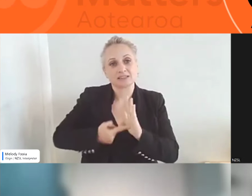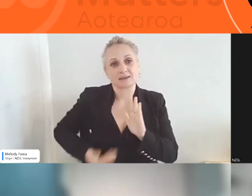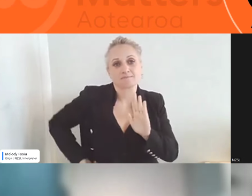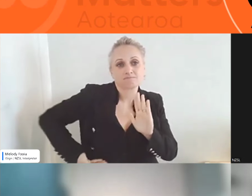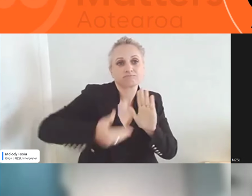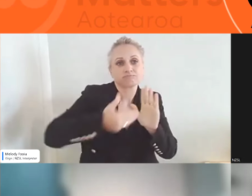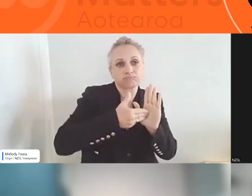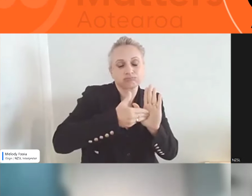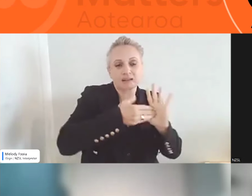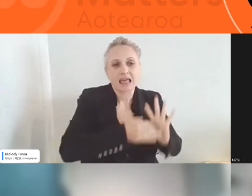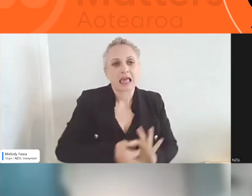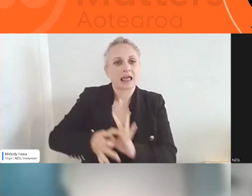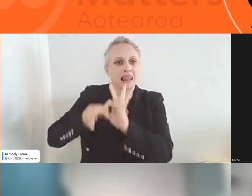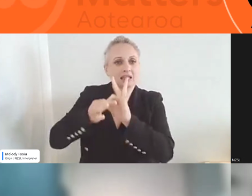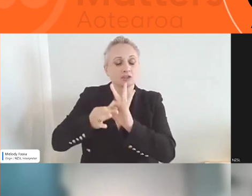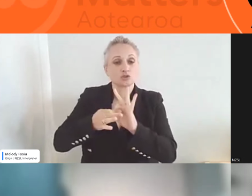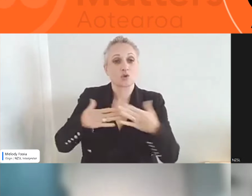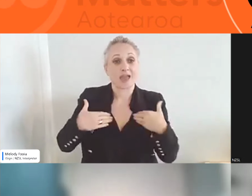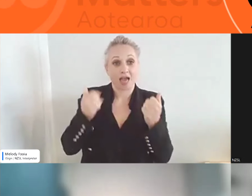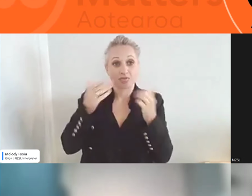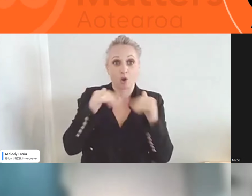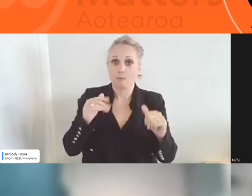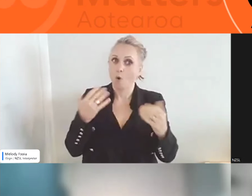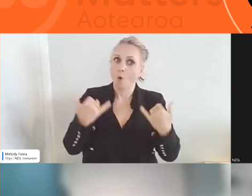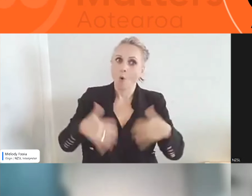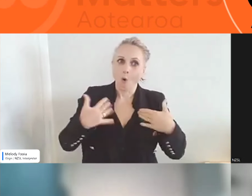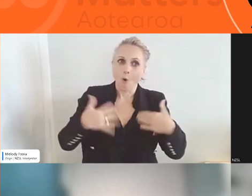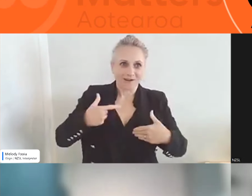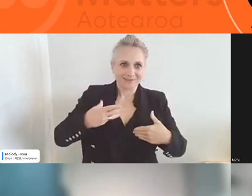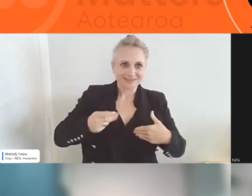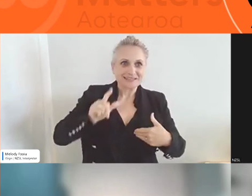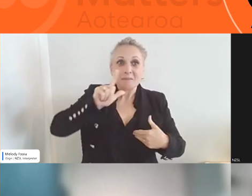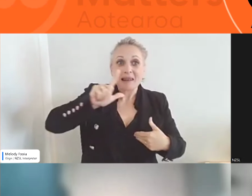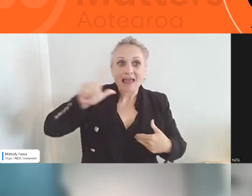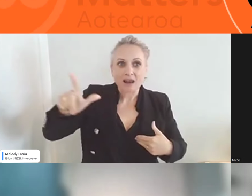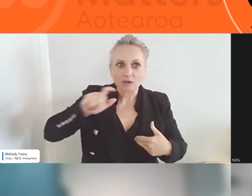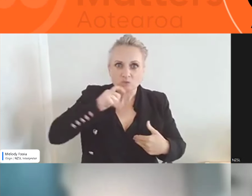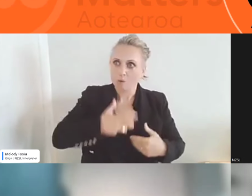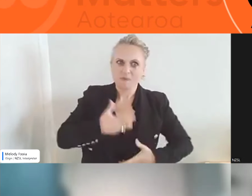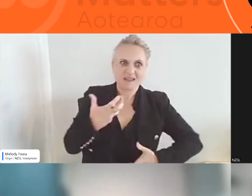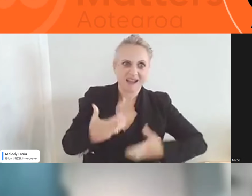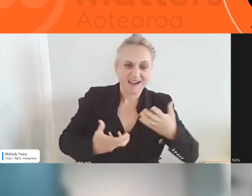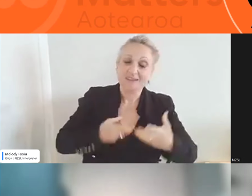yeah, there would be some noise from some landlords, but hey, maybe that's where the government can step in and provide some incentives.